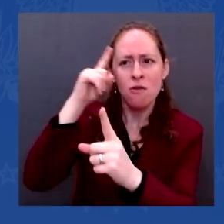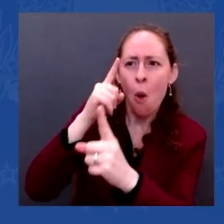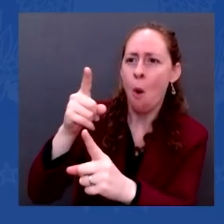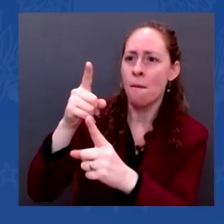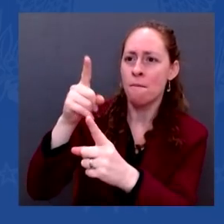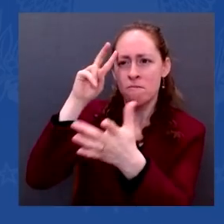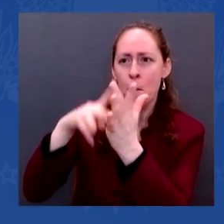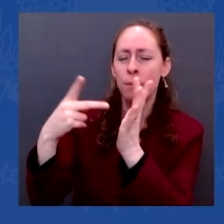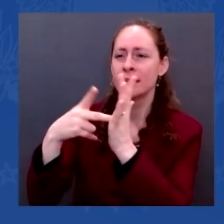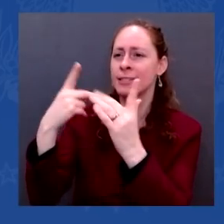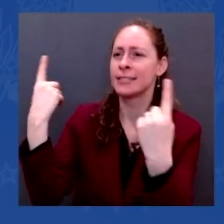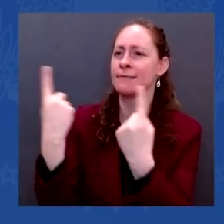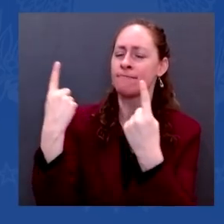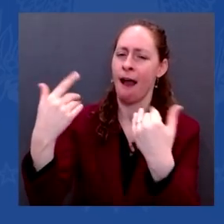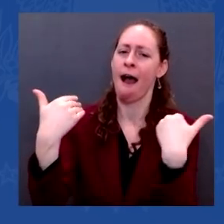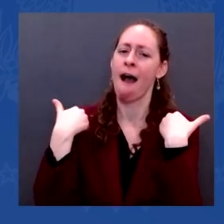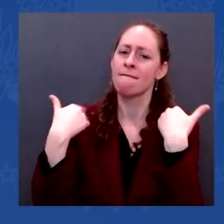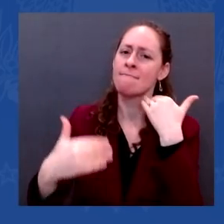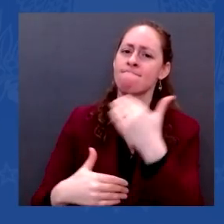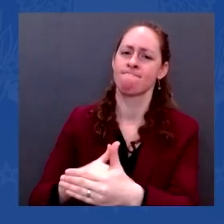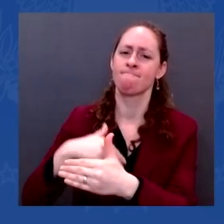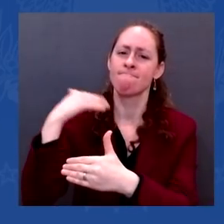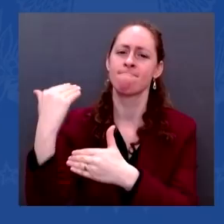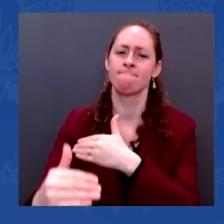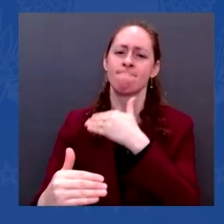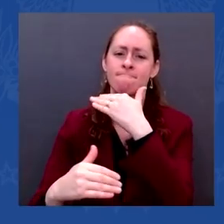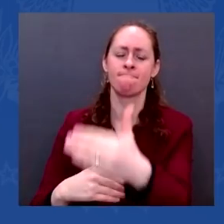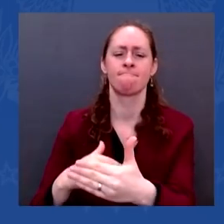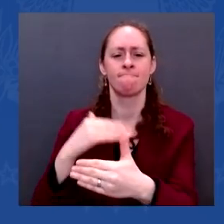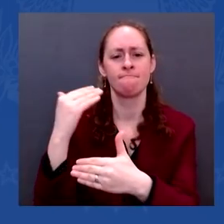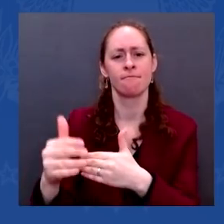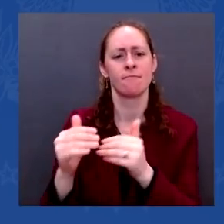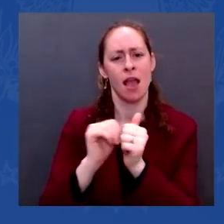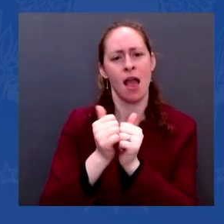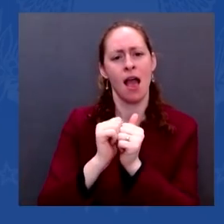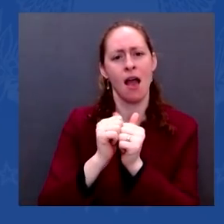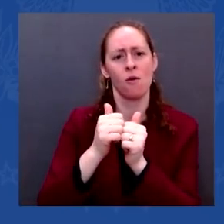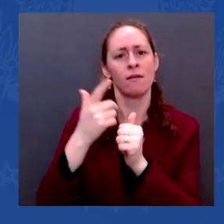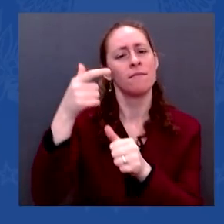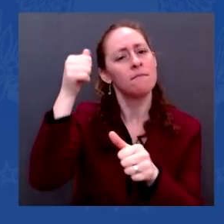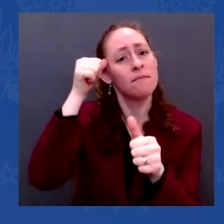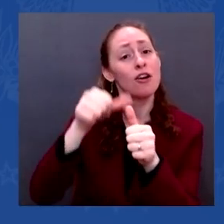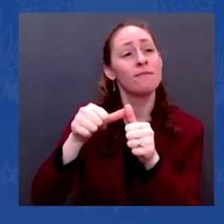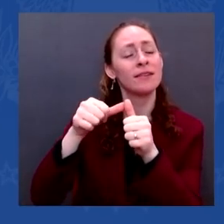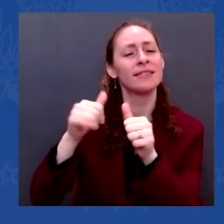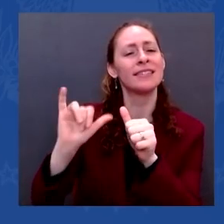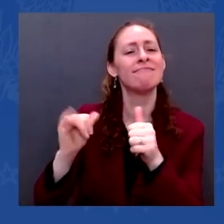This breakfast usually is held in a big Washington hotel with a big crowd. Today, we're here in the Visitor Center